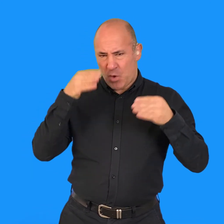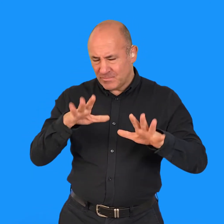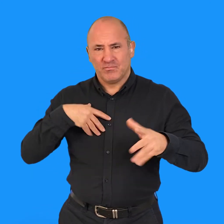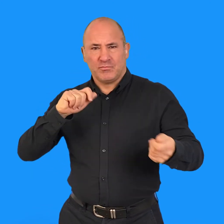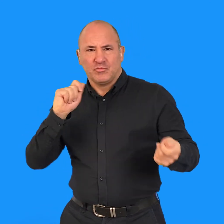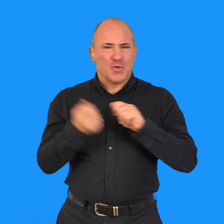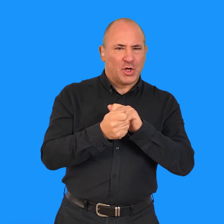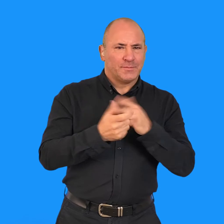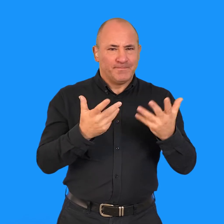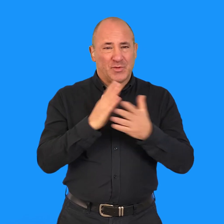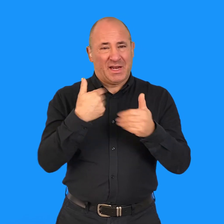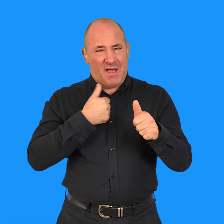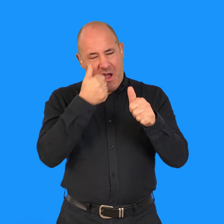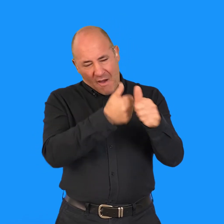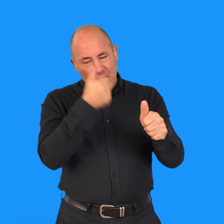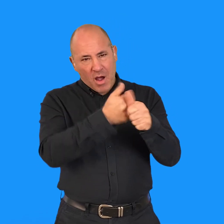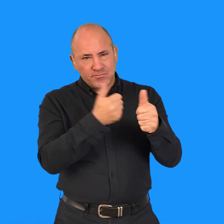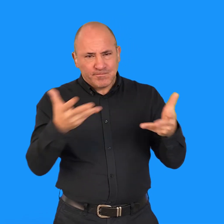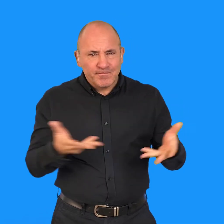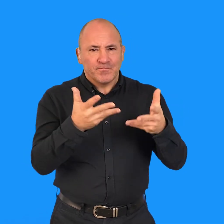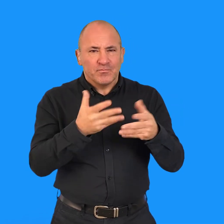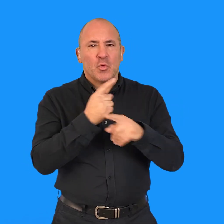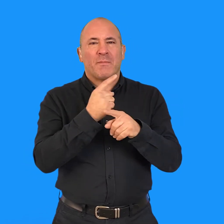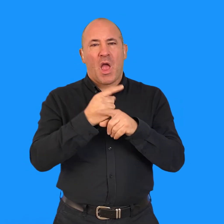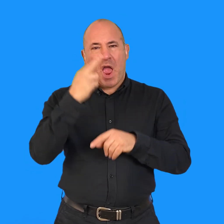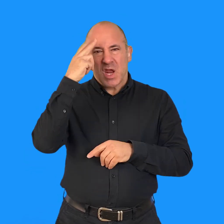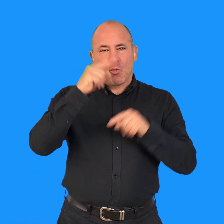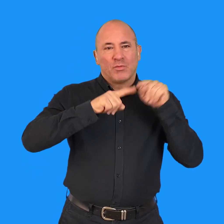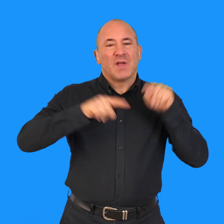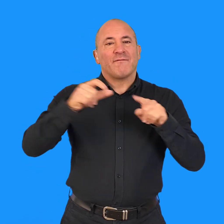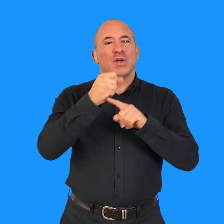I changed my focus to working in ways